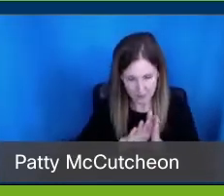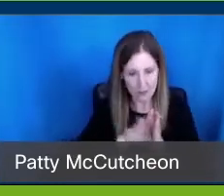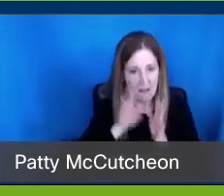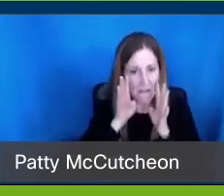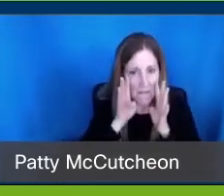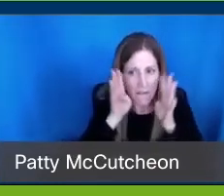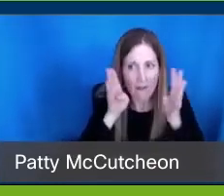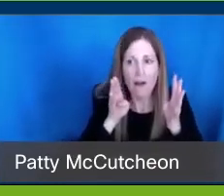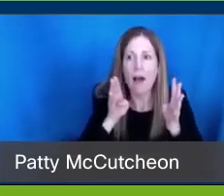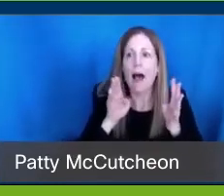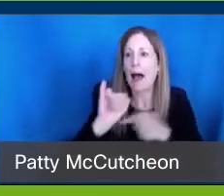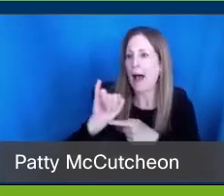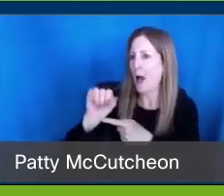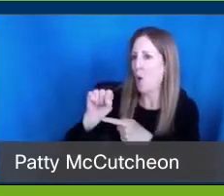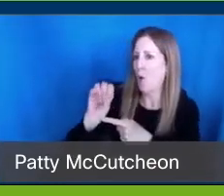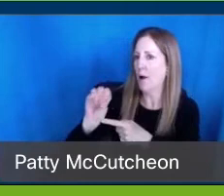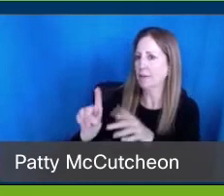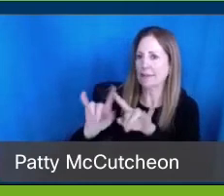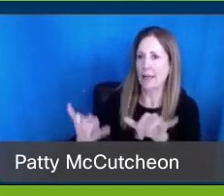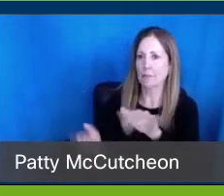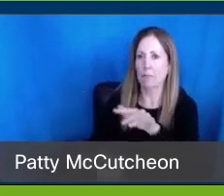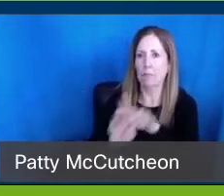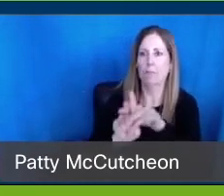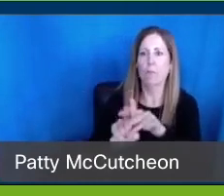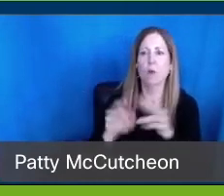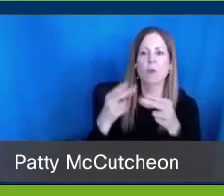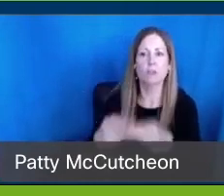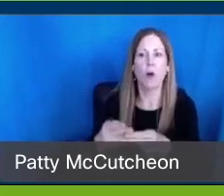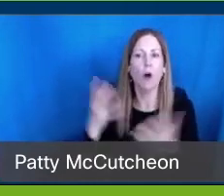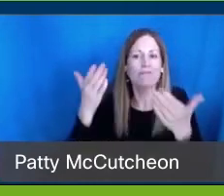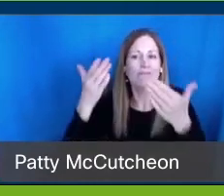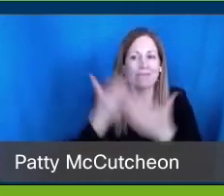iOS introduced the dark mode, and that was very popular